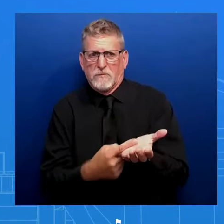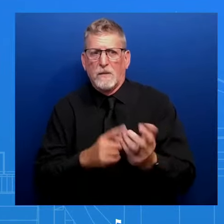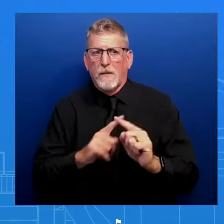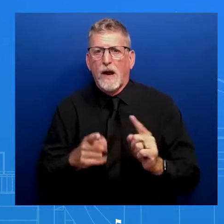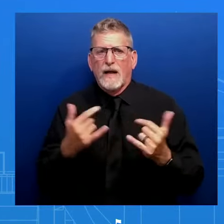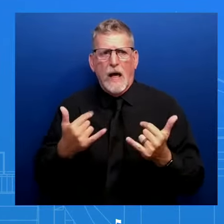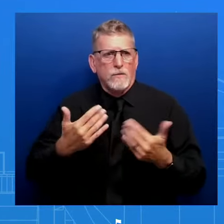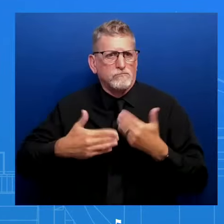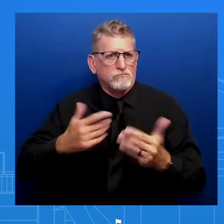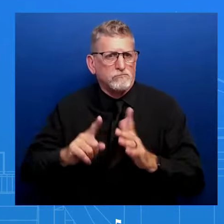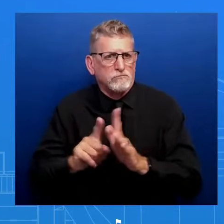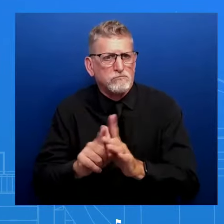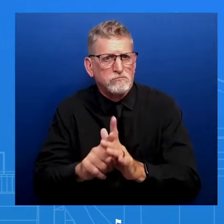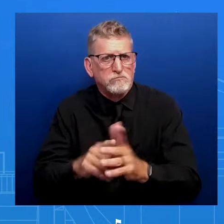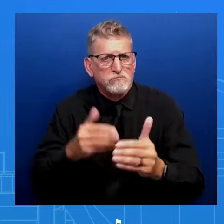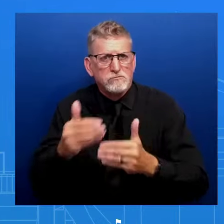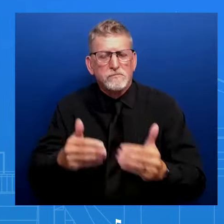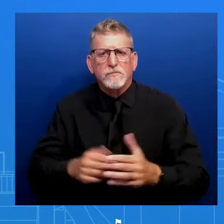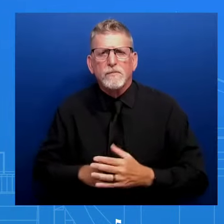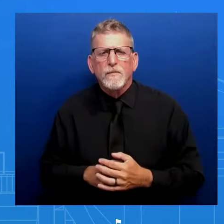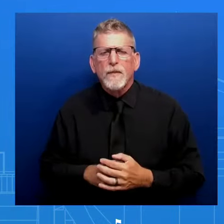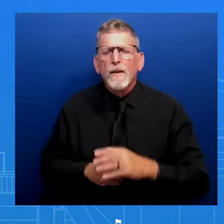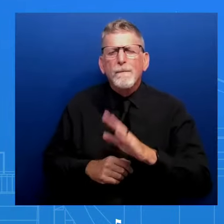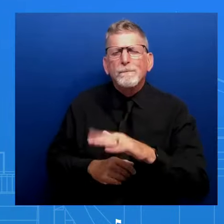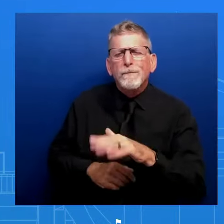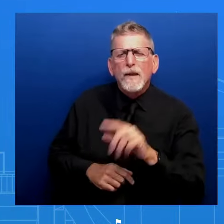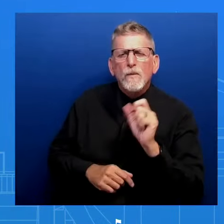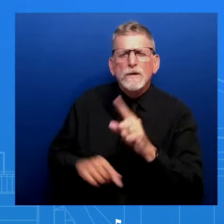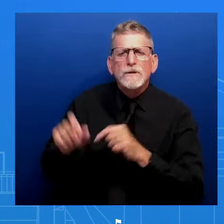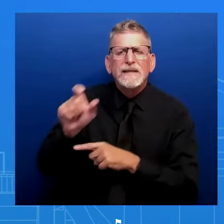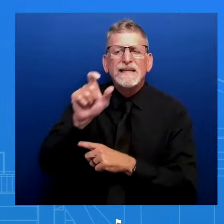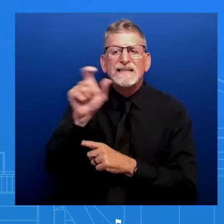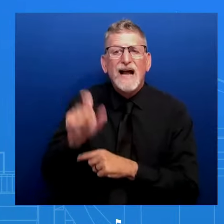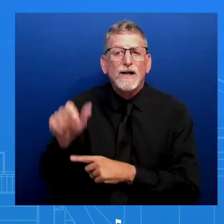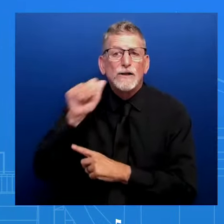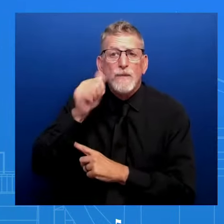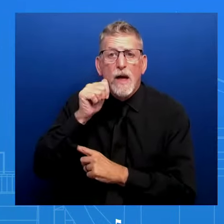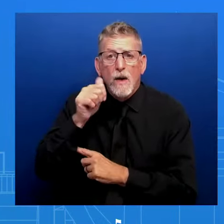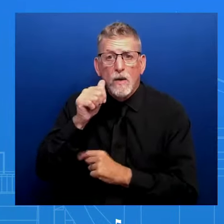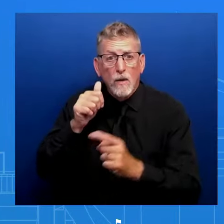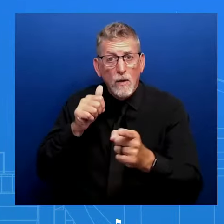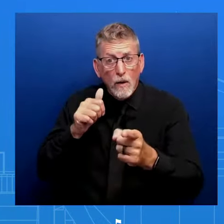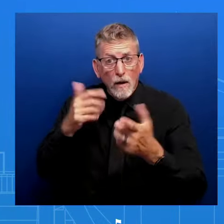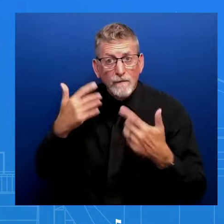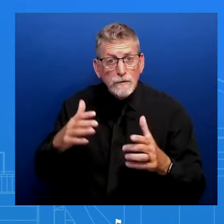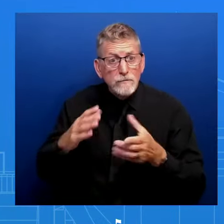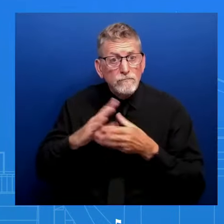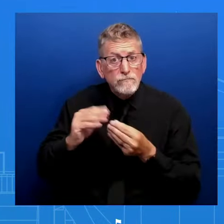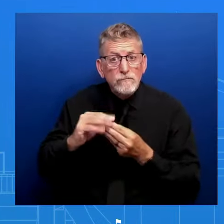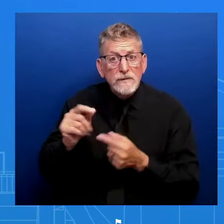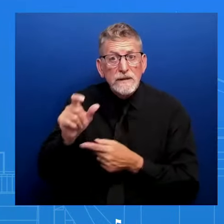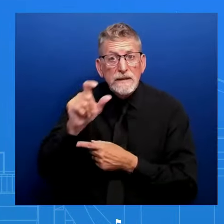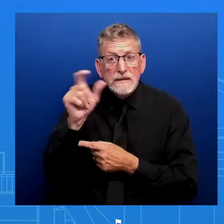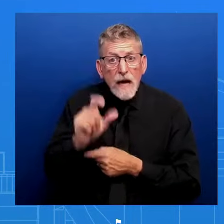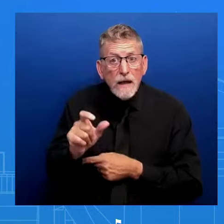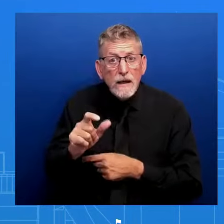I don't think I've ever heard you guys express an opinion as far as Italy leaving the Belt and Road Initiative, whether you think that's a good idea.